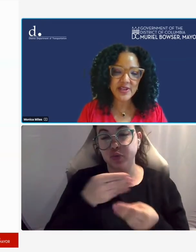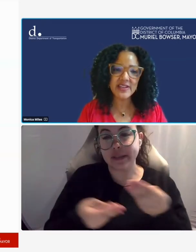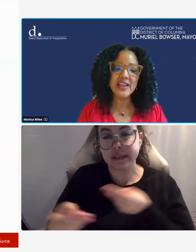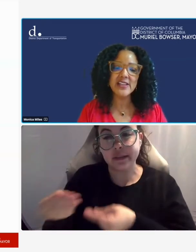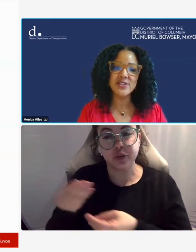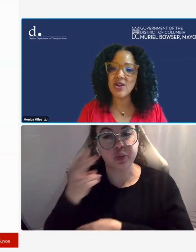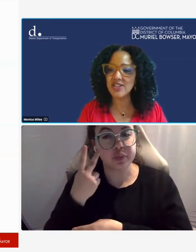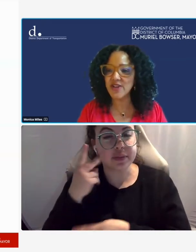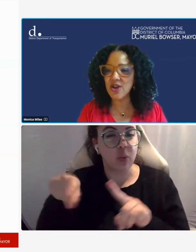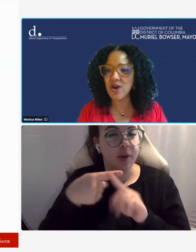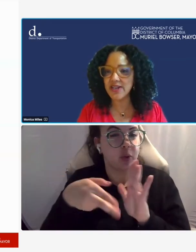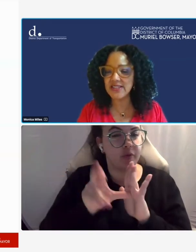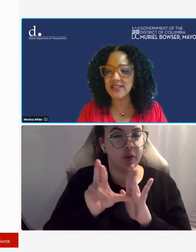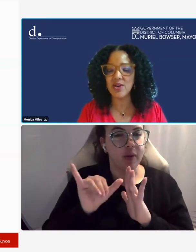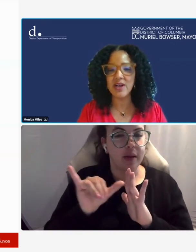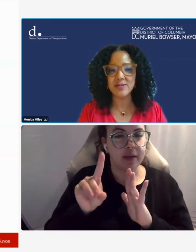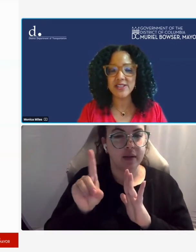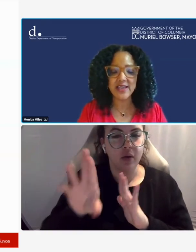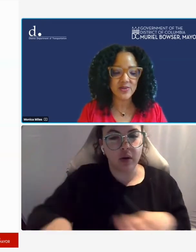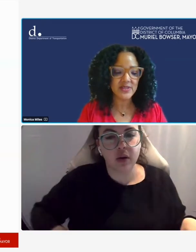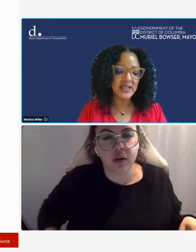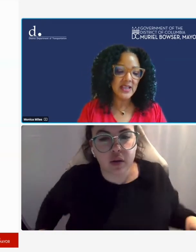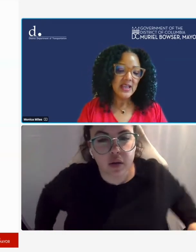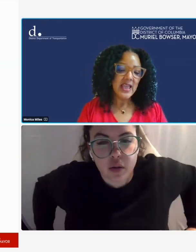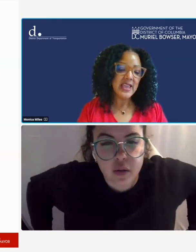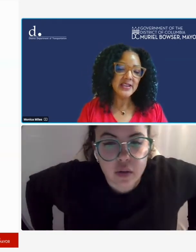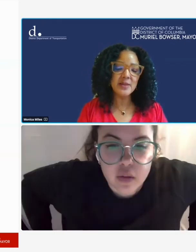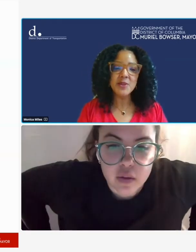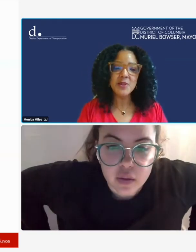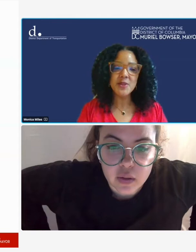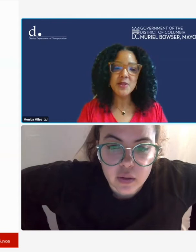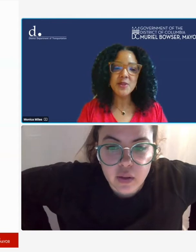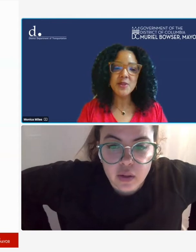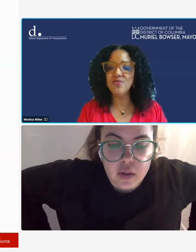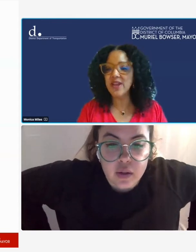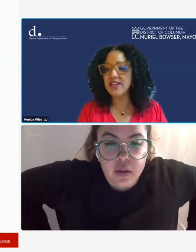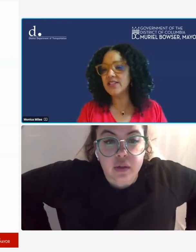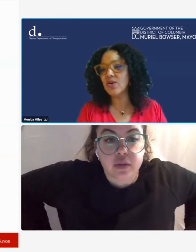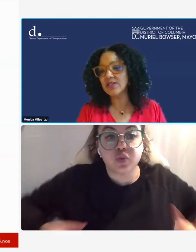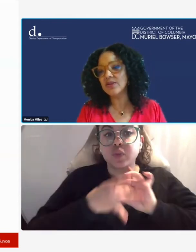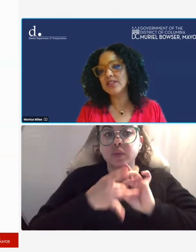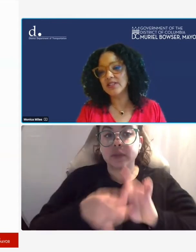indirect cost rate audits or schedules and the related party rent is also disclosed in